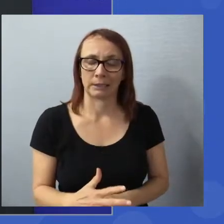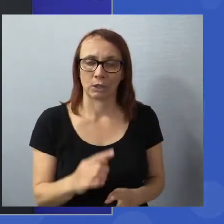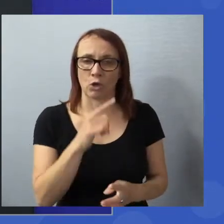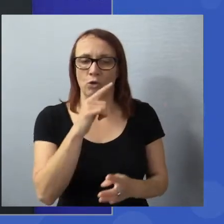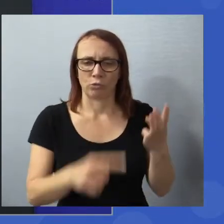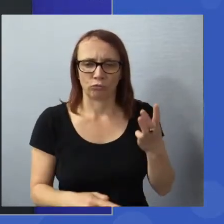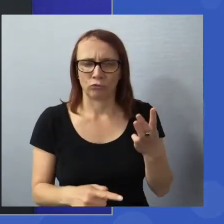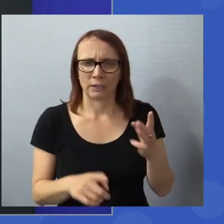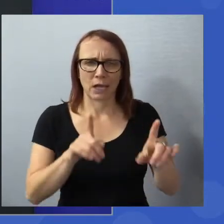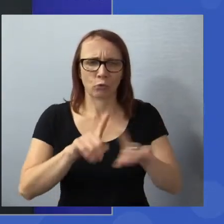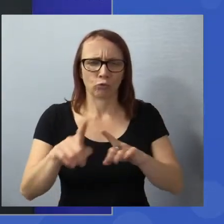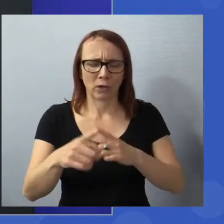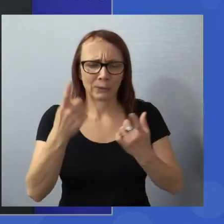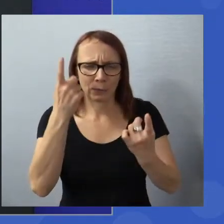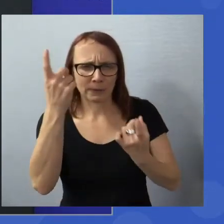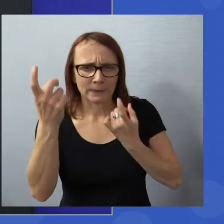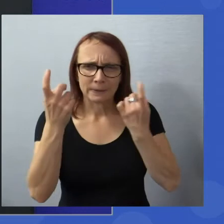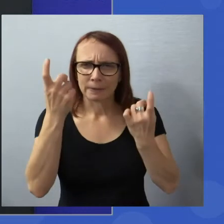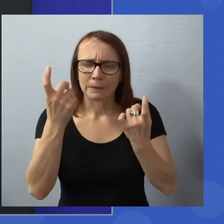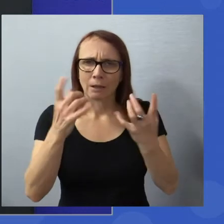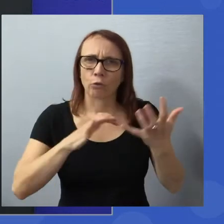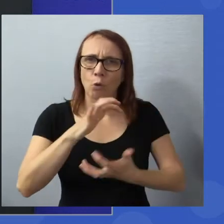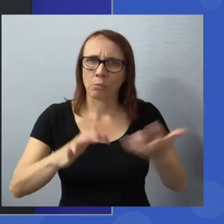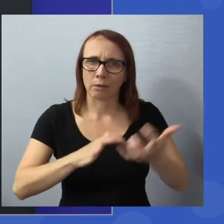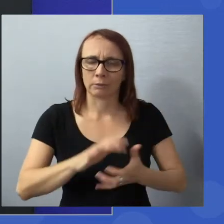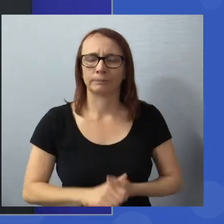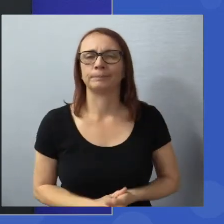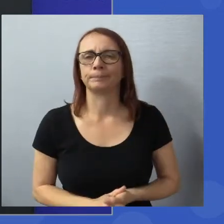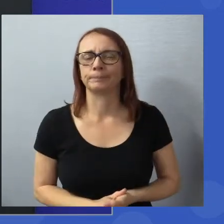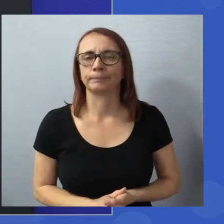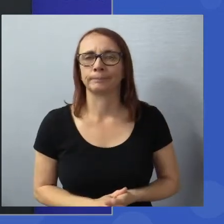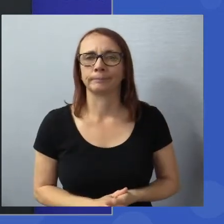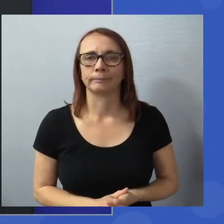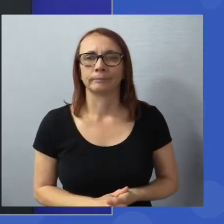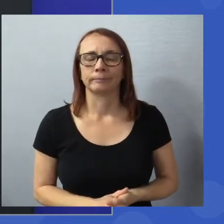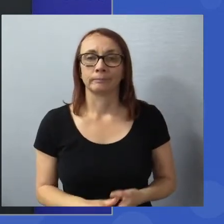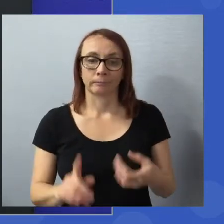some of the complexities involved in that so take first of all the aspiration